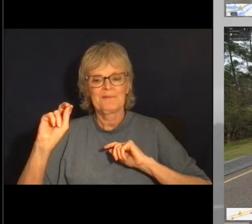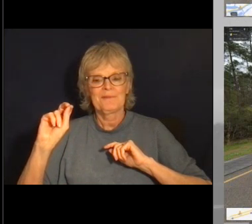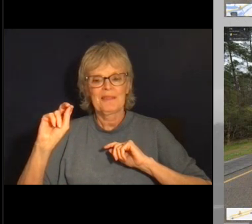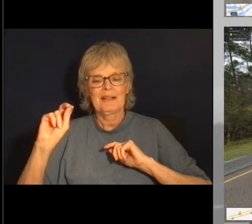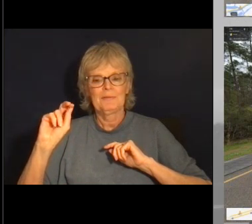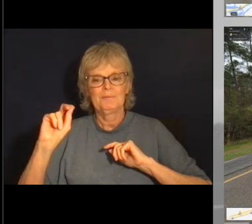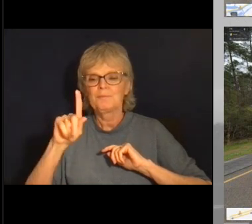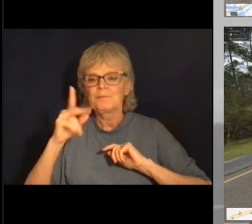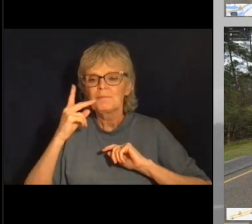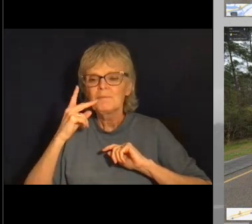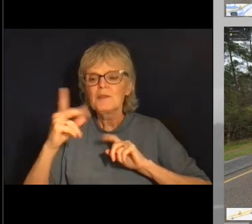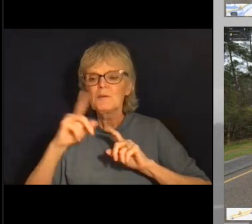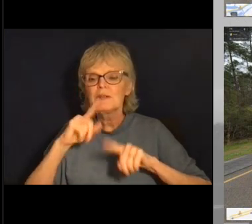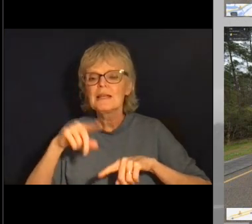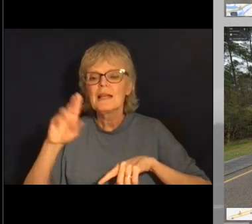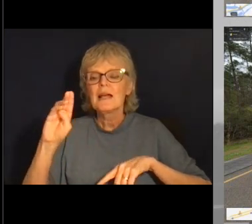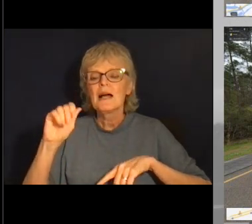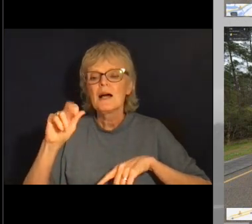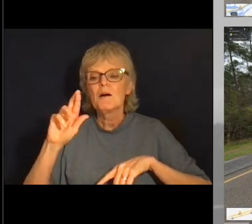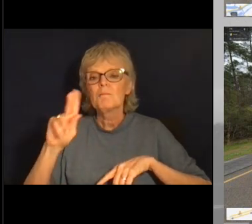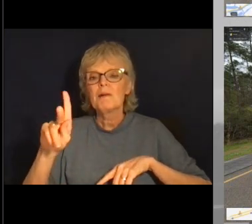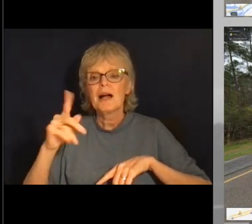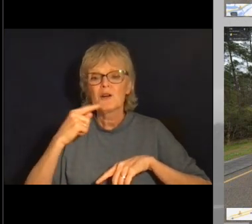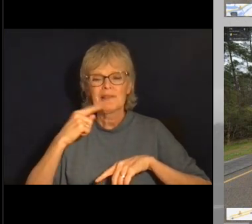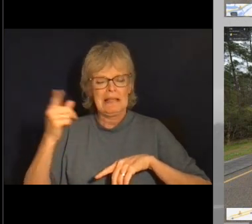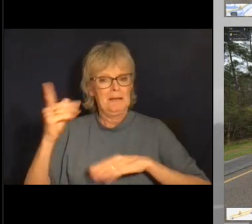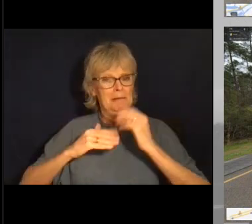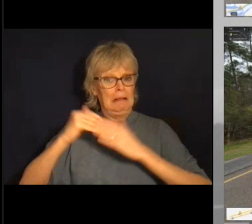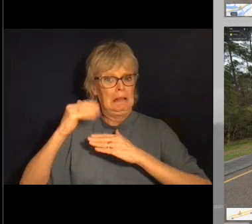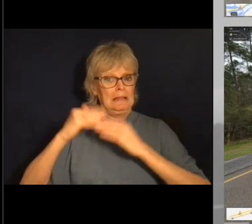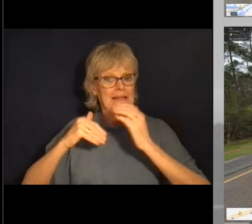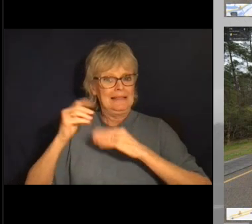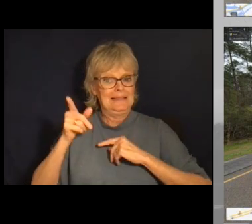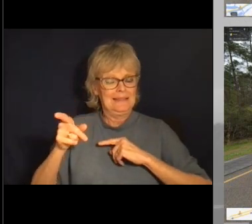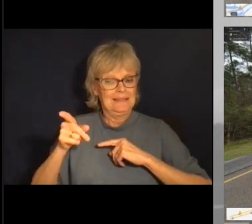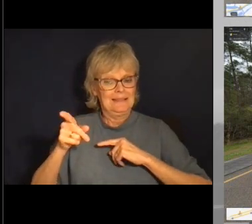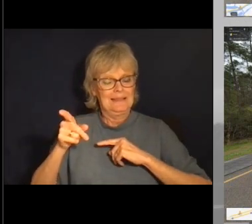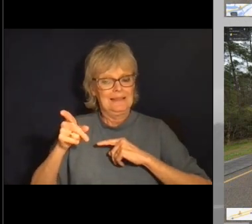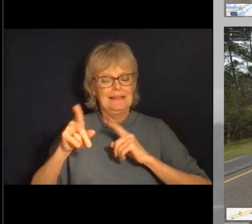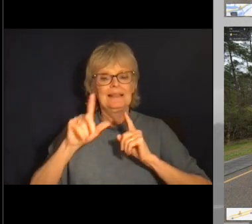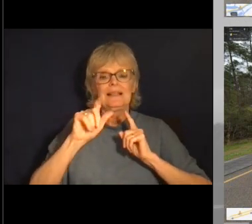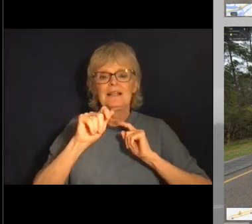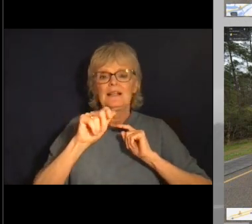Let's see Mark says, "There're buildings." Laura says, "No." Michelle says, "No."